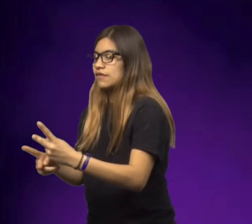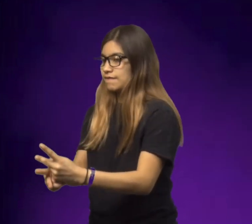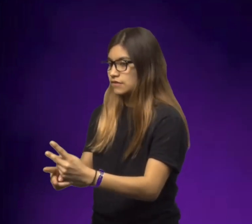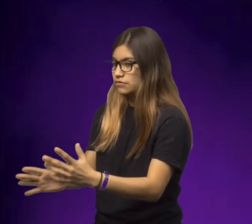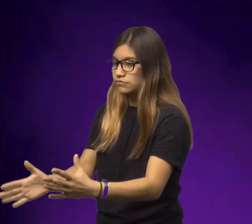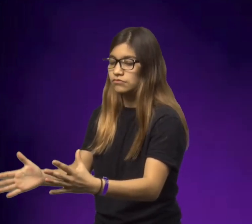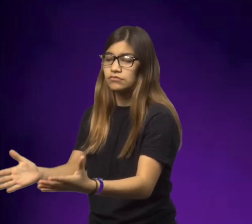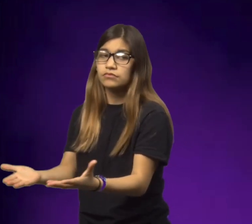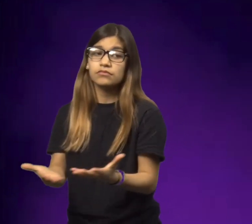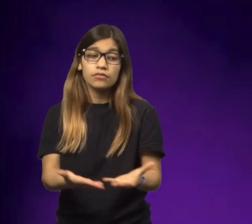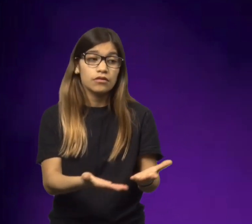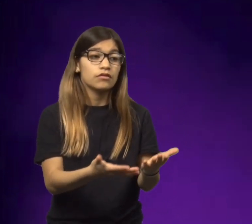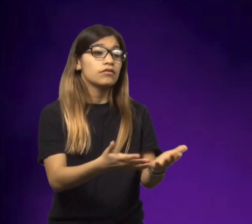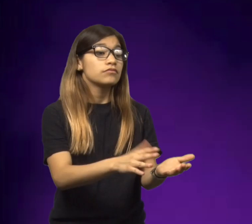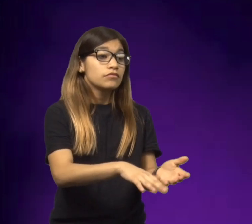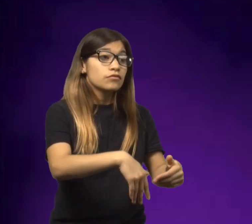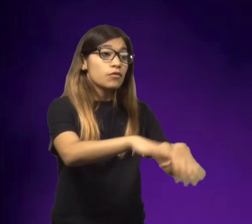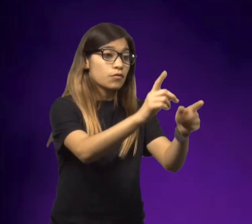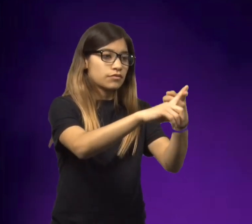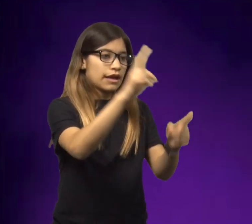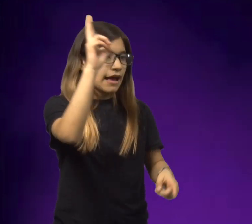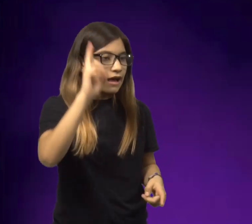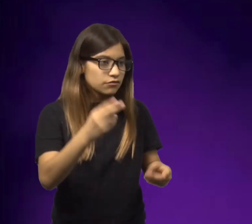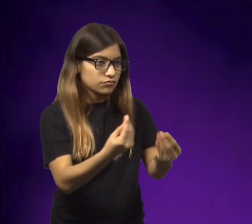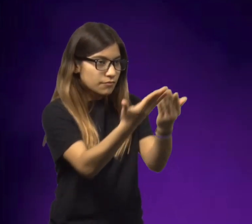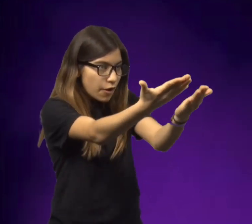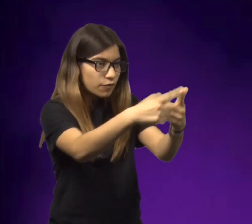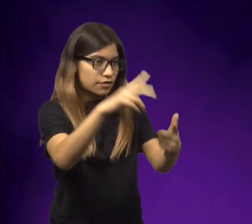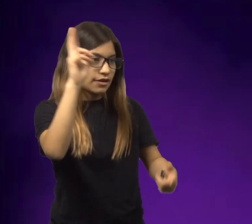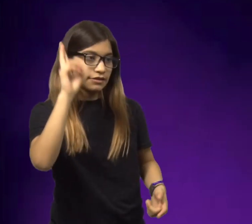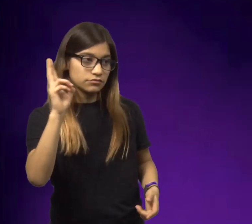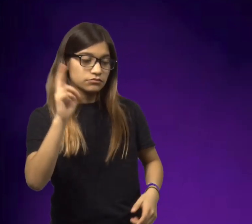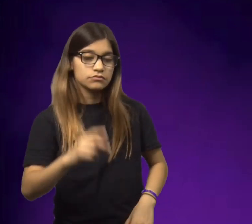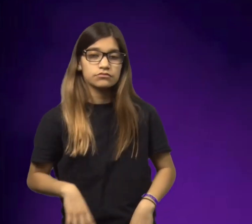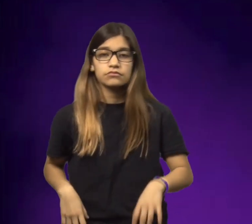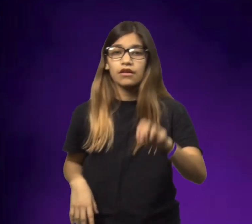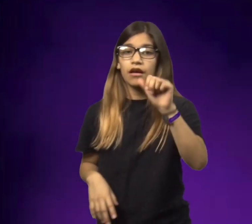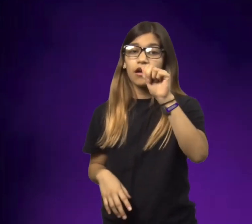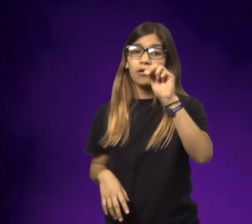And she handed it to Annemarie and told Annemarie to take it to her uncle.